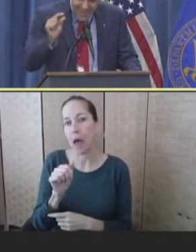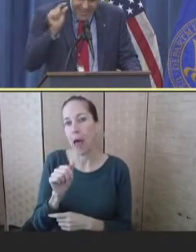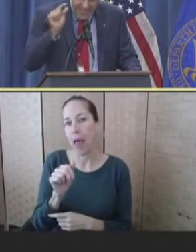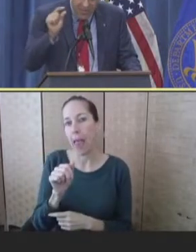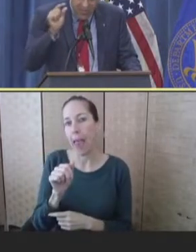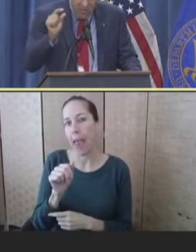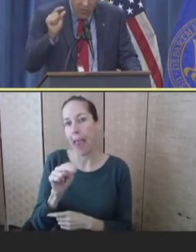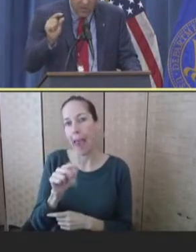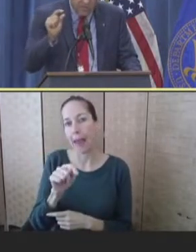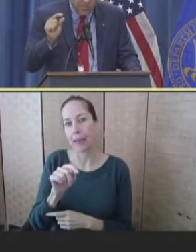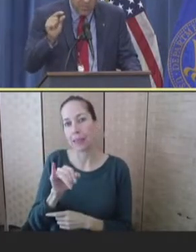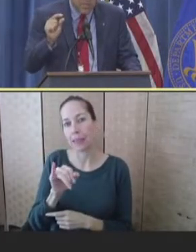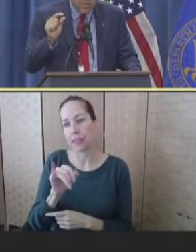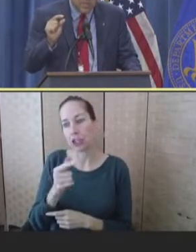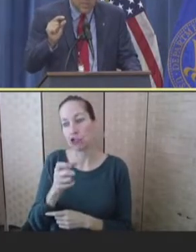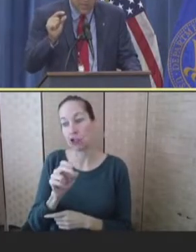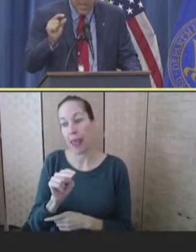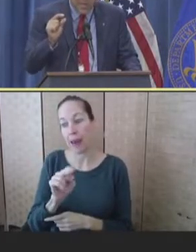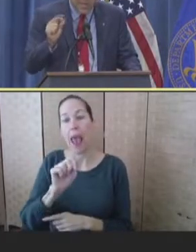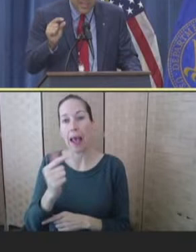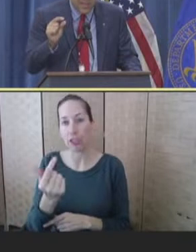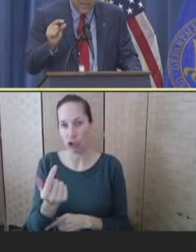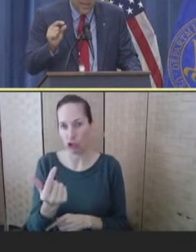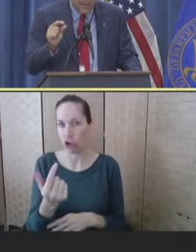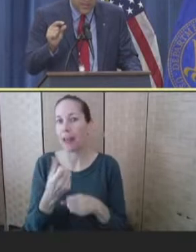little component of the immune system that protects against these viruses.